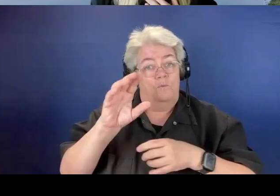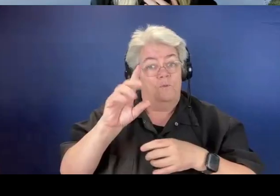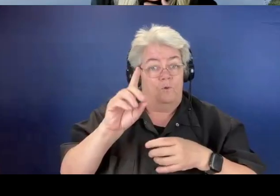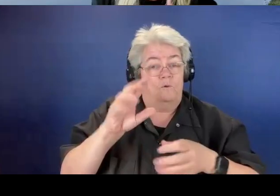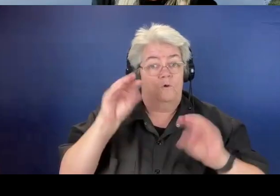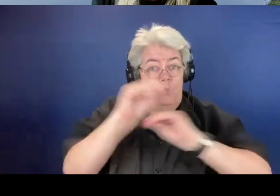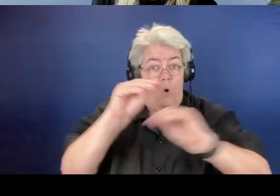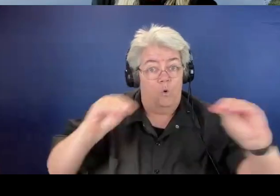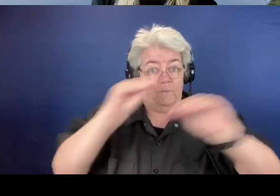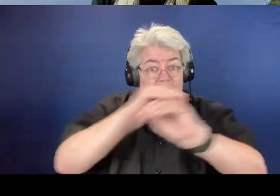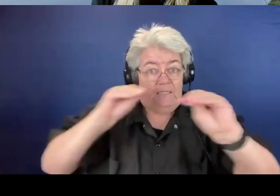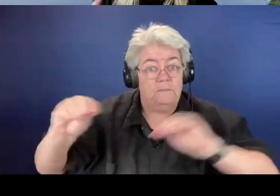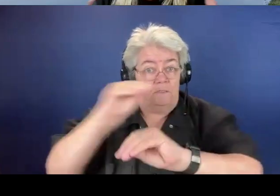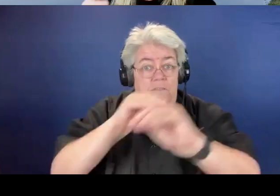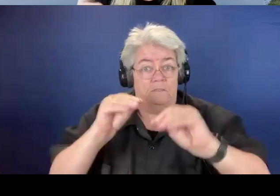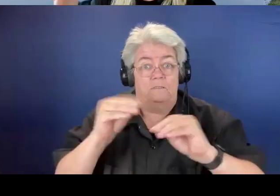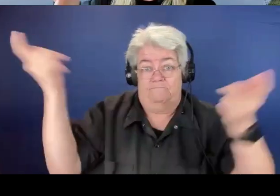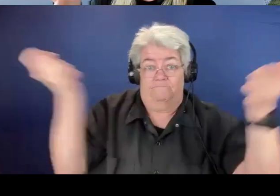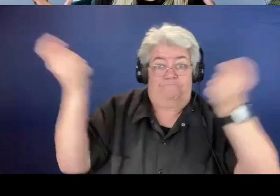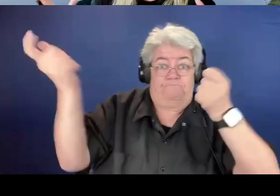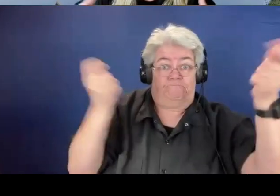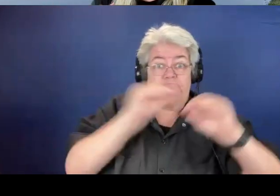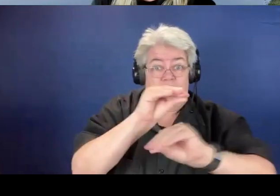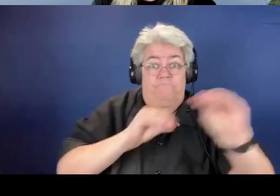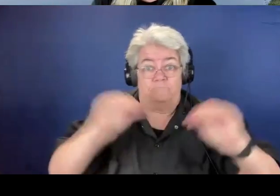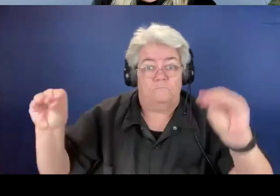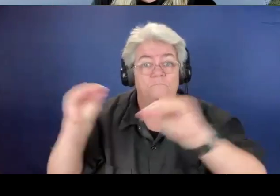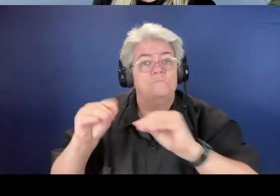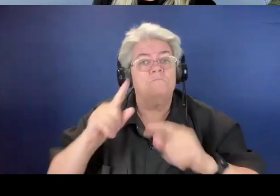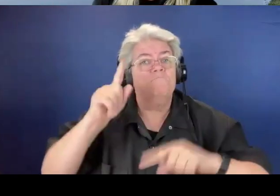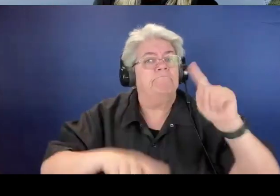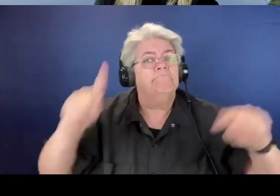this and it could also look different with different people that they speak with. Right?